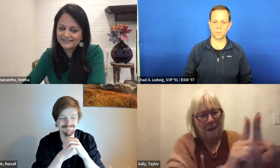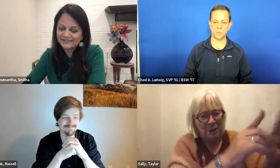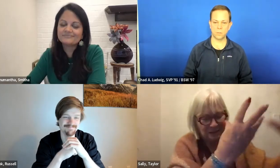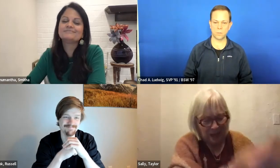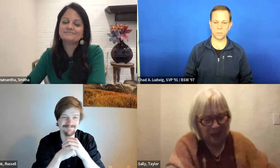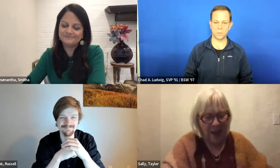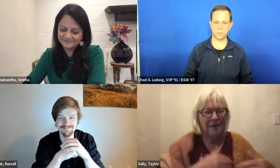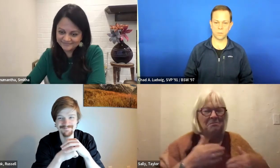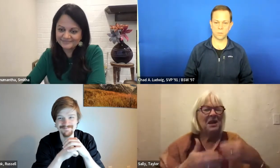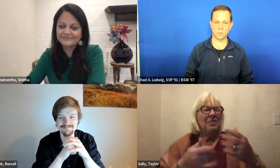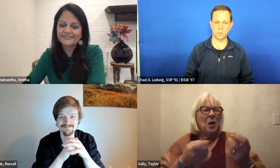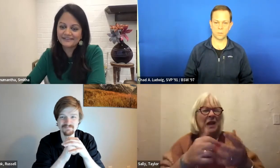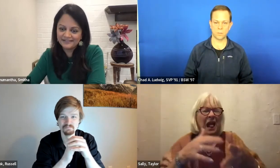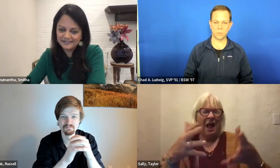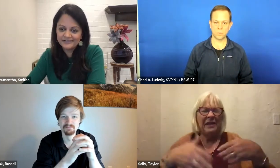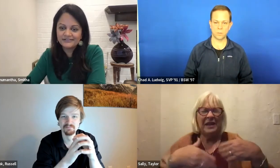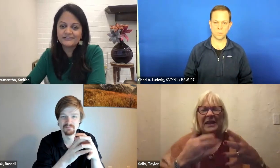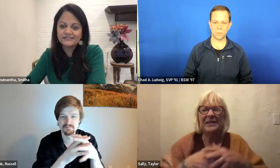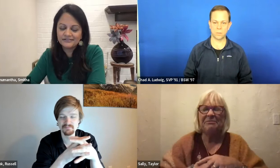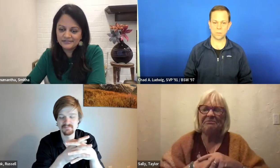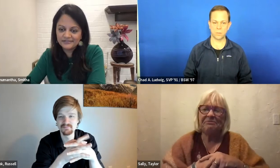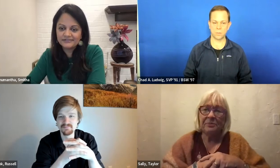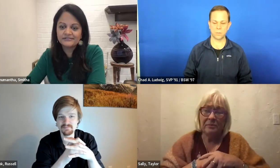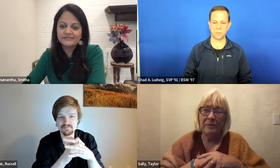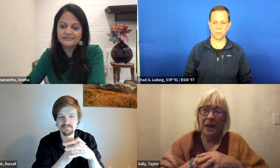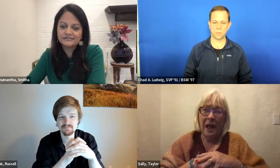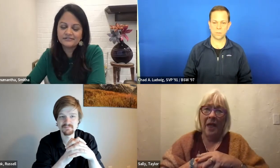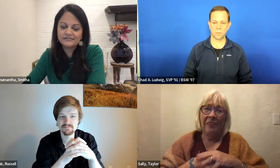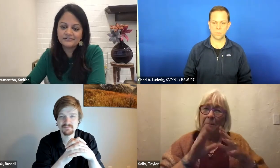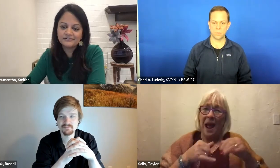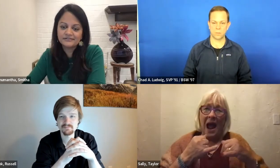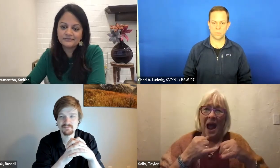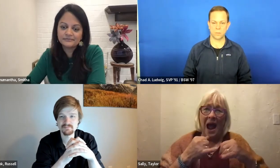and he would come up to me and be frustrated, and I would just tell him that I would walk outside with him,